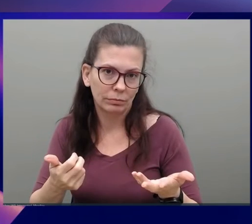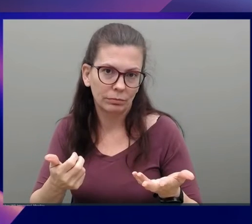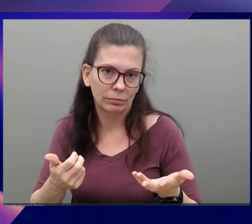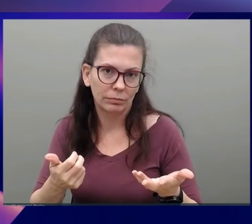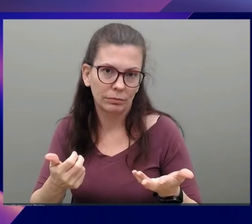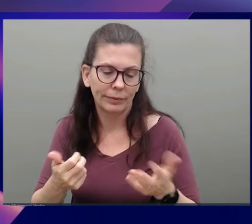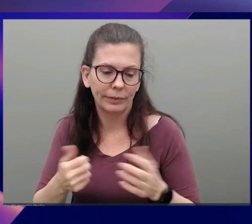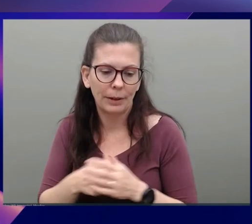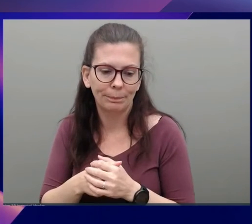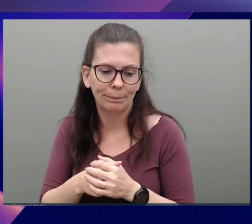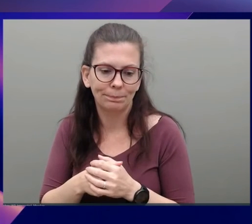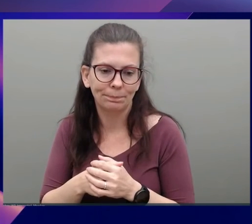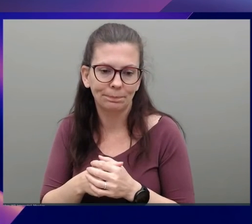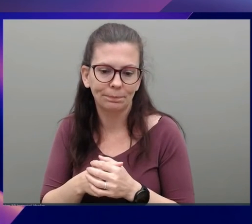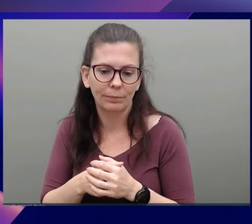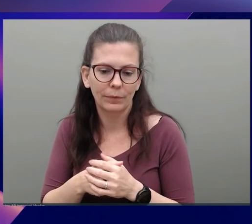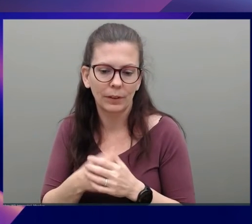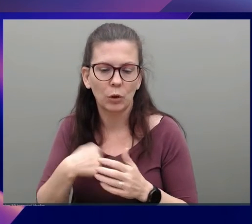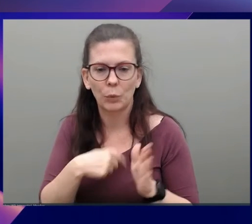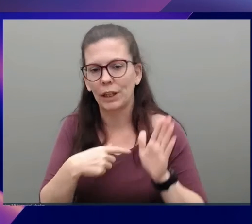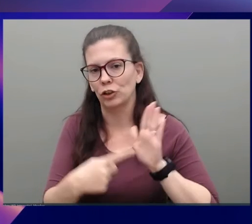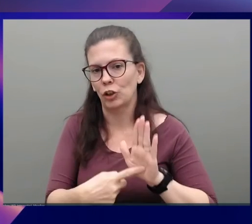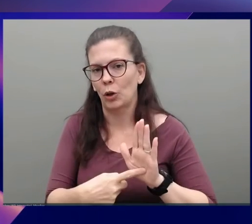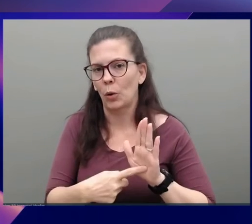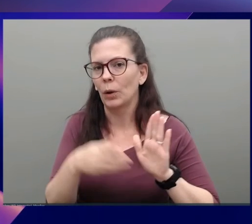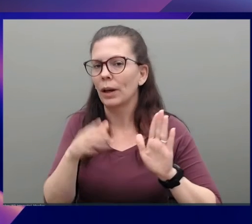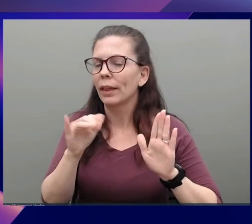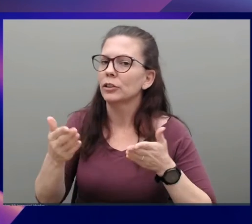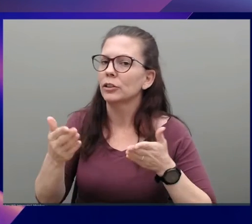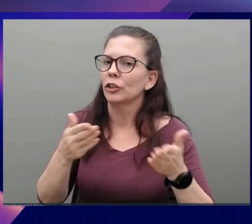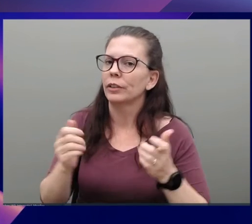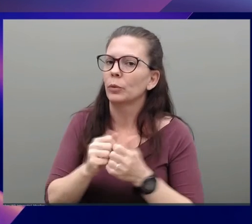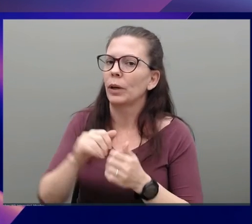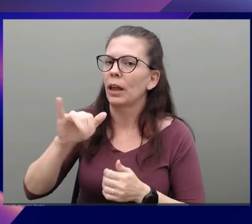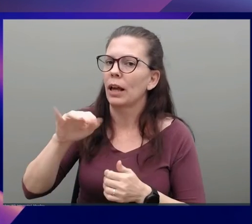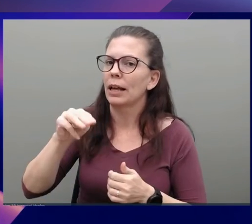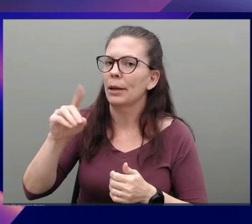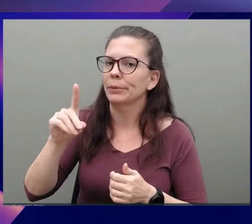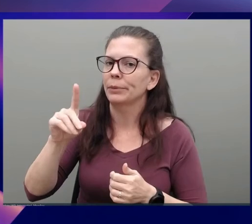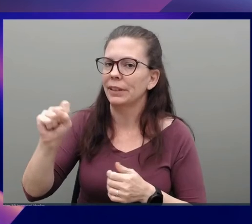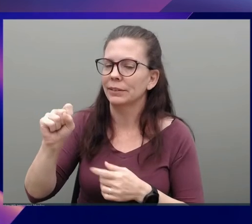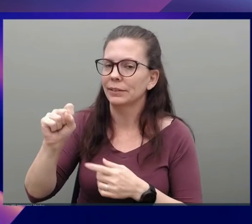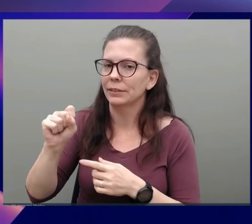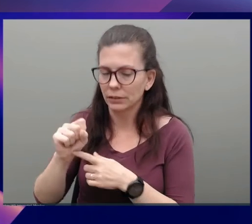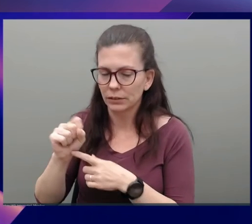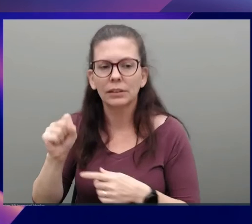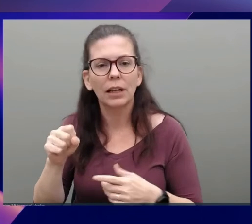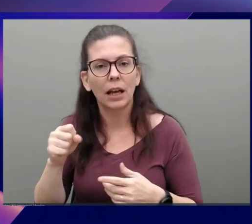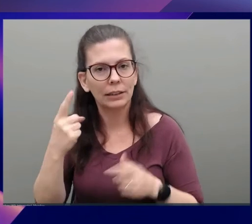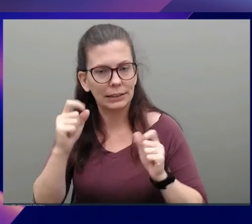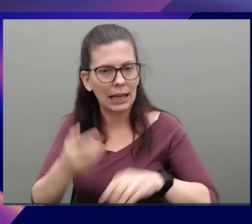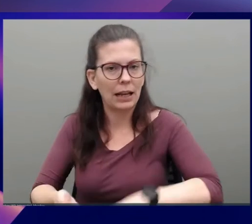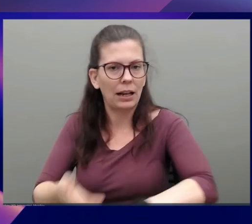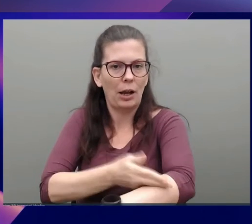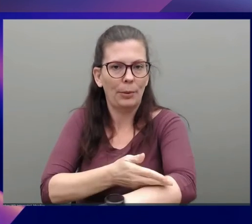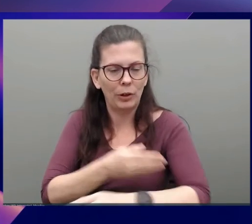that we are showing. The service with IMDSv1 are, can we upgrade it to IMDSv2? - Exactly. And actually that's a good point.